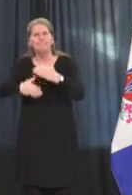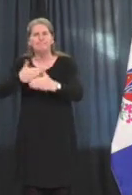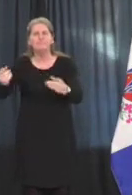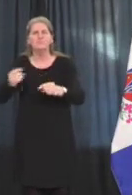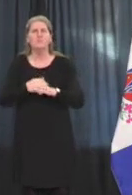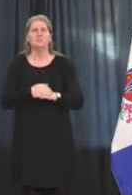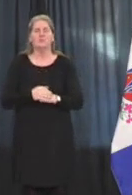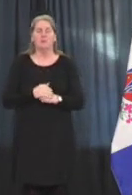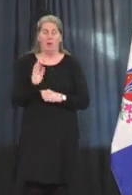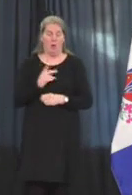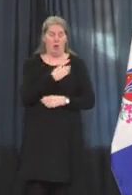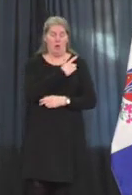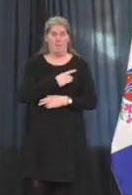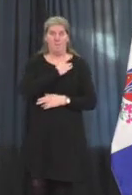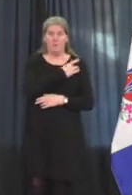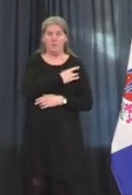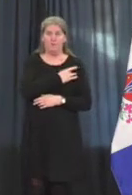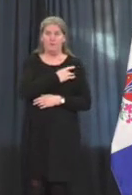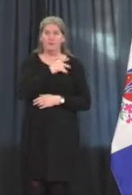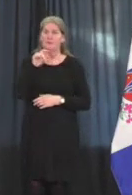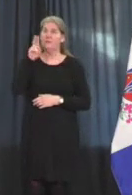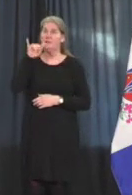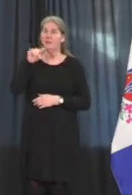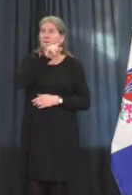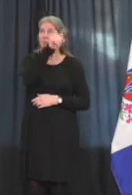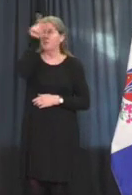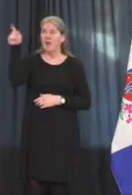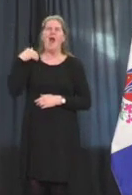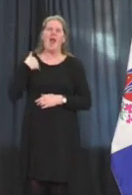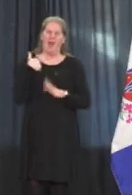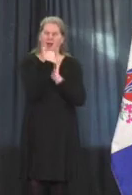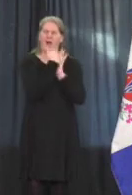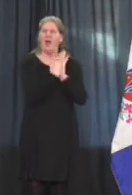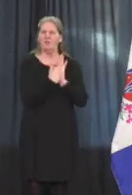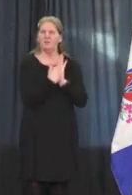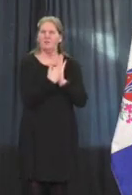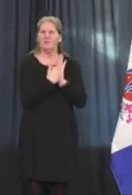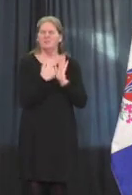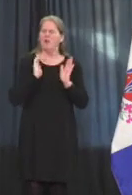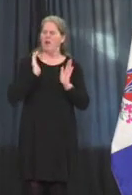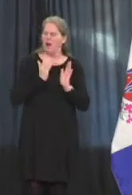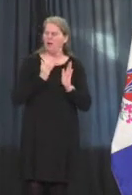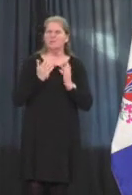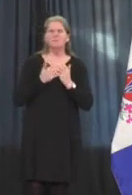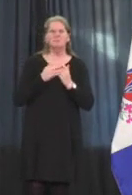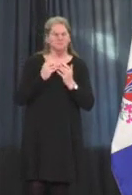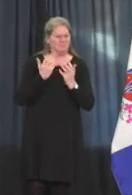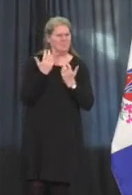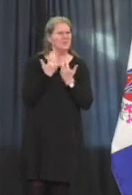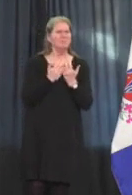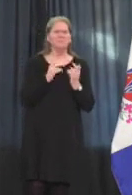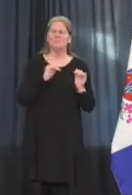HAVE A LIST, A COMPREHENSIVE LIST AND OURS ALIGNS WITH SIMILARLY DEFINED SERVICES FOUND